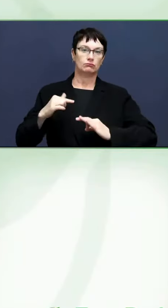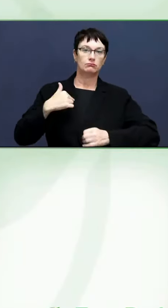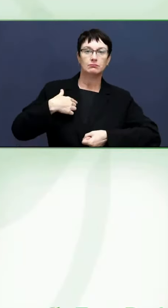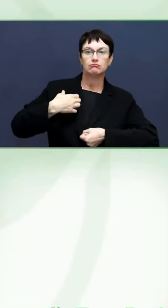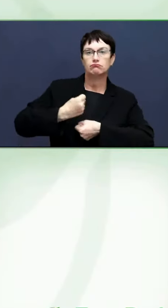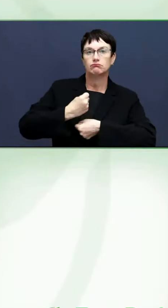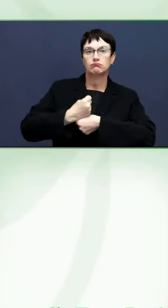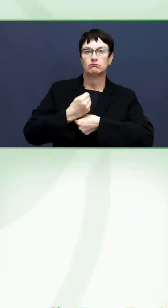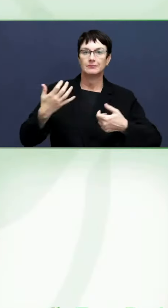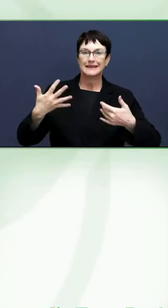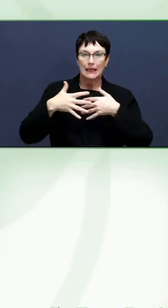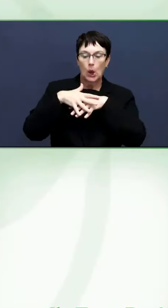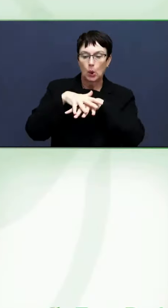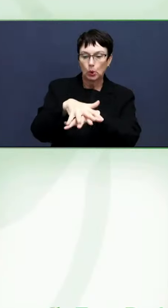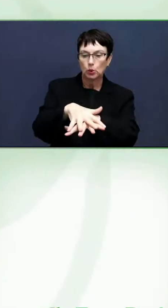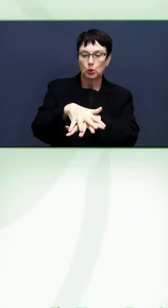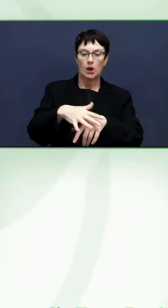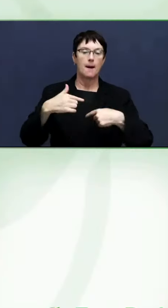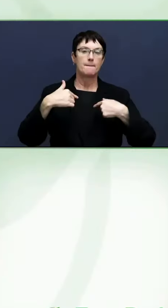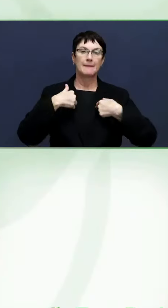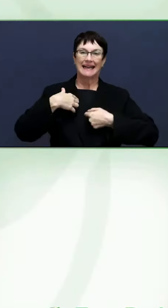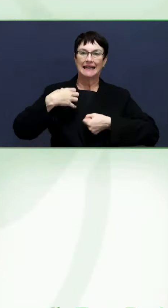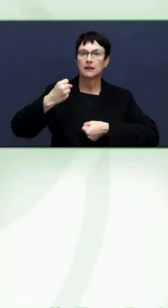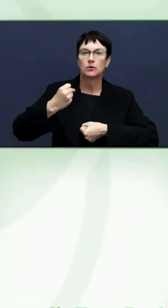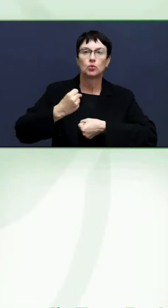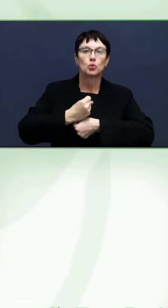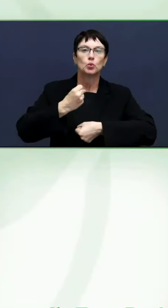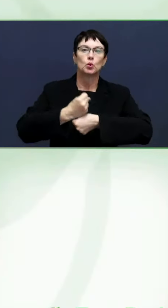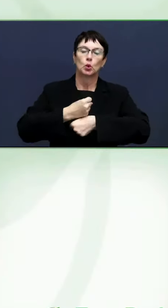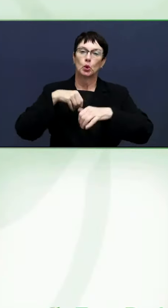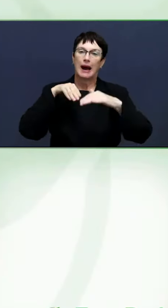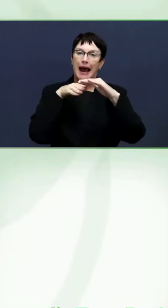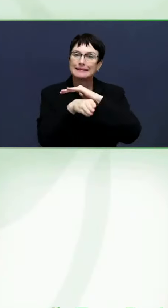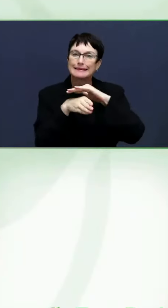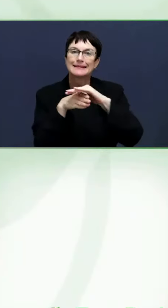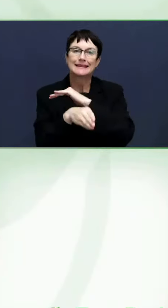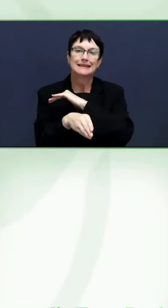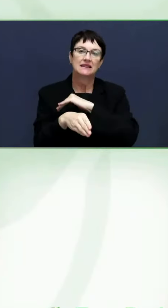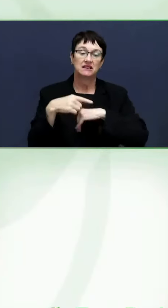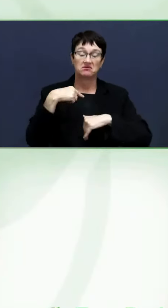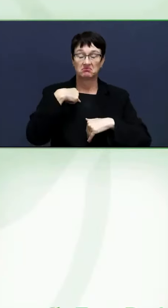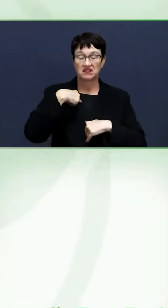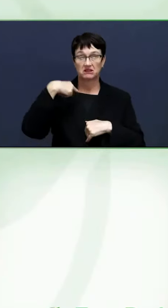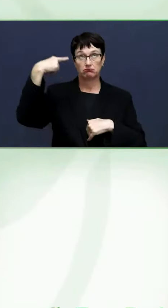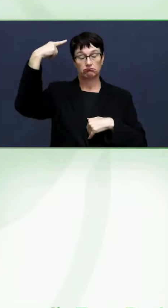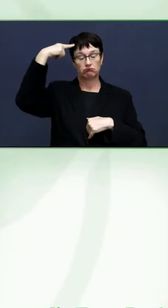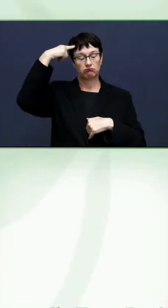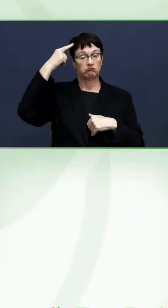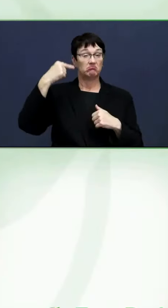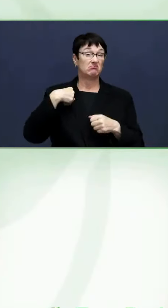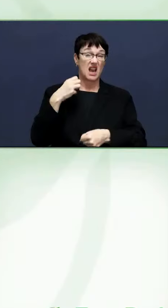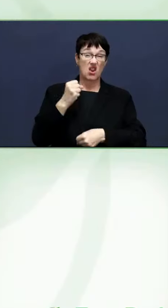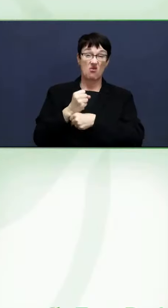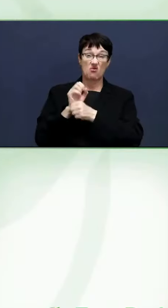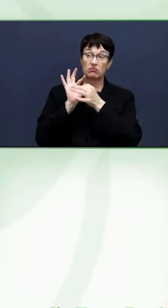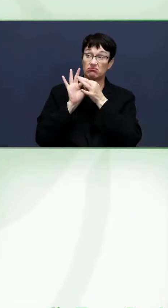I believe that as a project will increase the visibility and readability of my work.